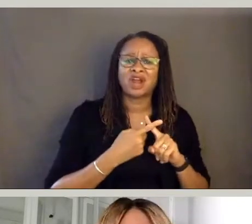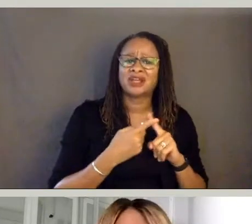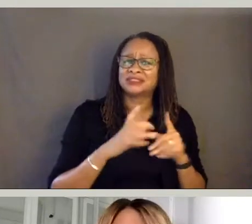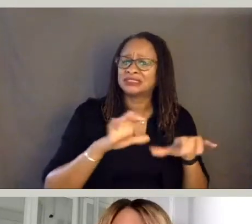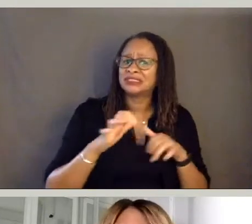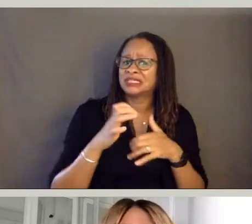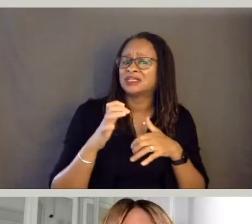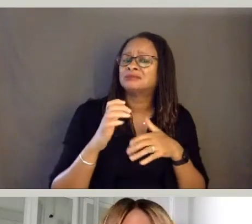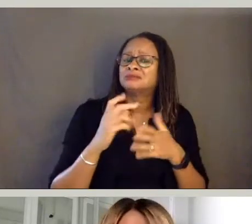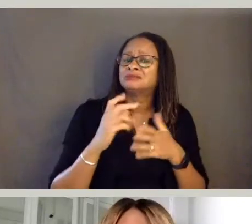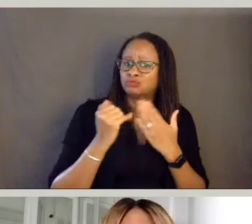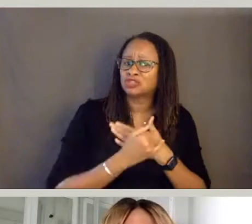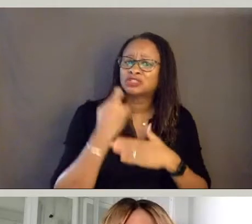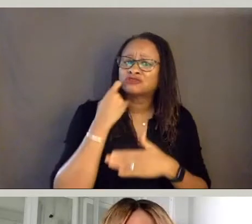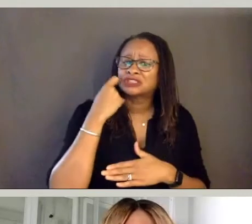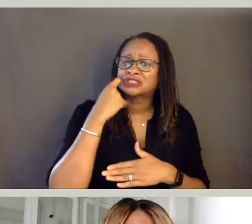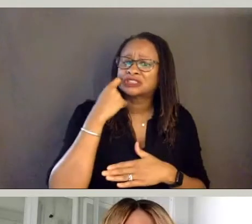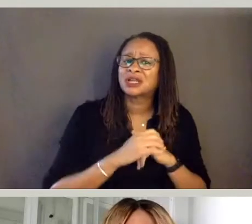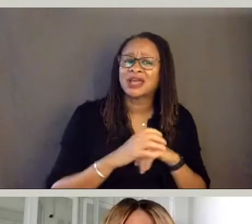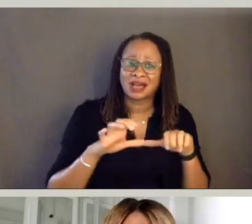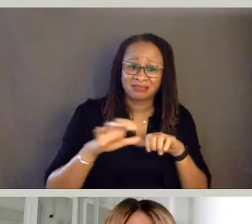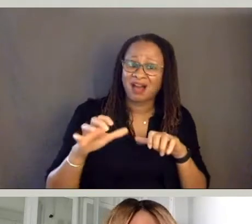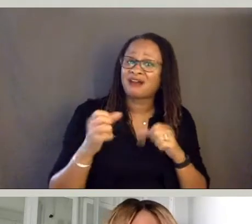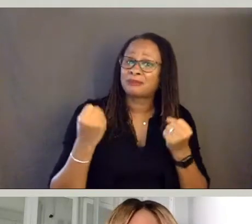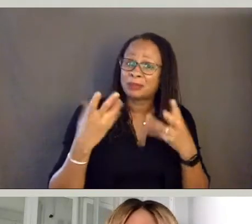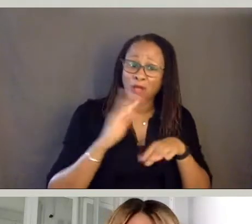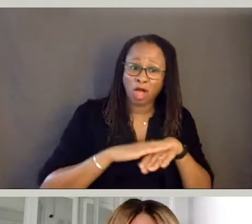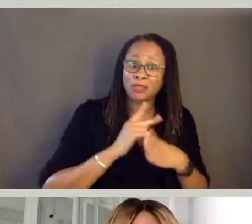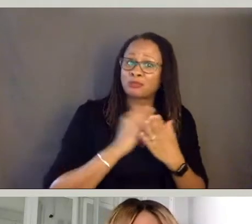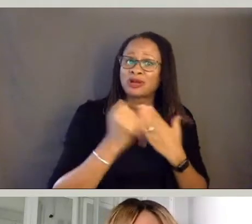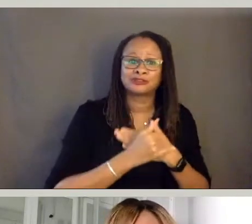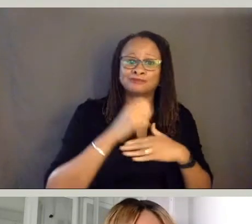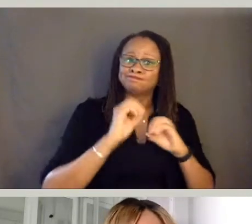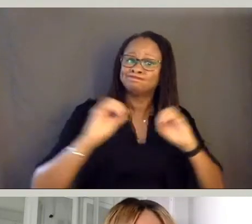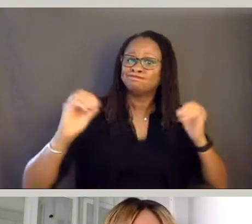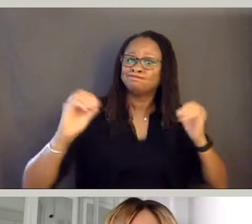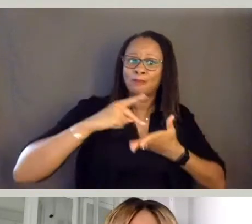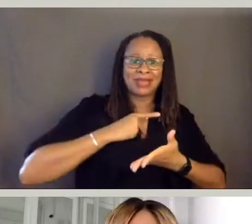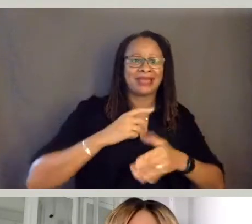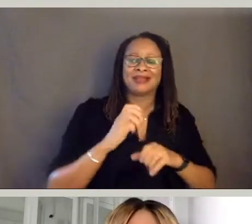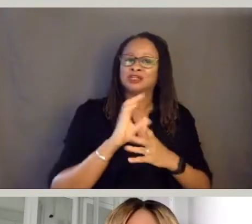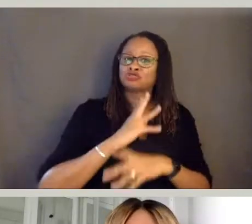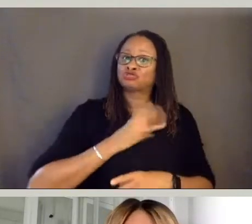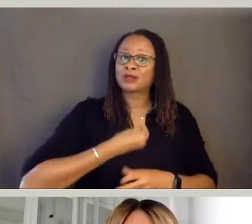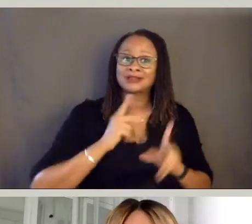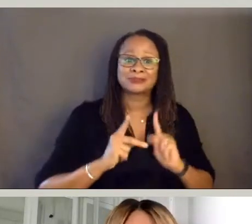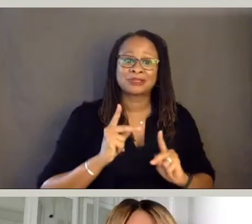and there were a lot of folks on that project who did not get paid, trans folks, and they went specifically to the ballroom community,